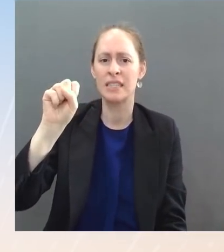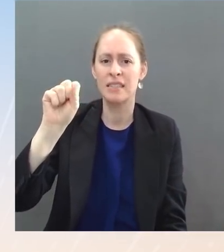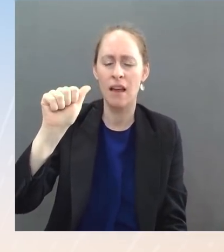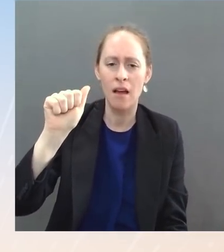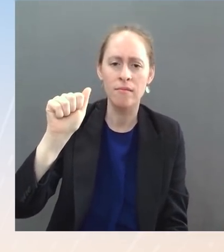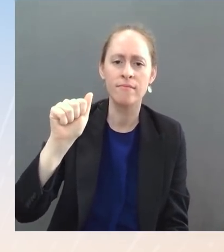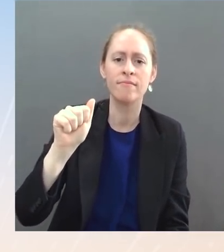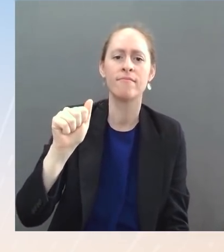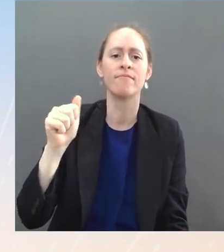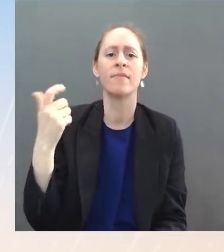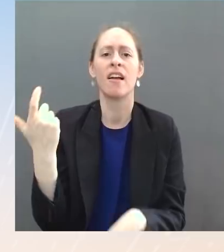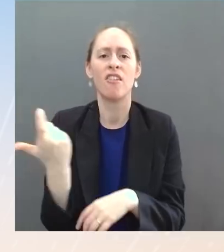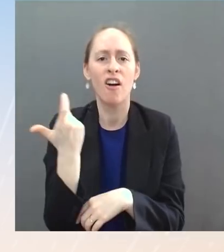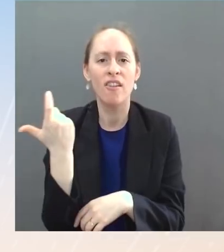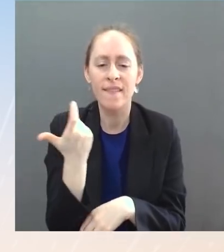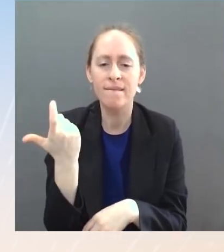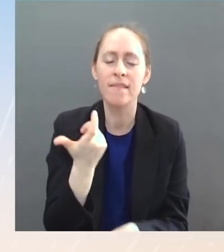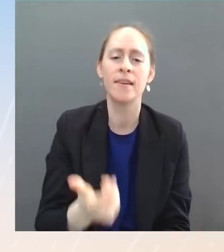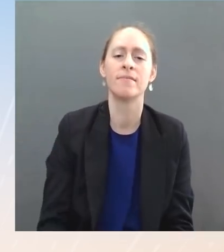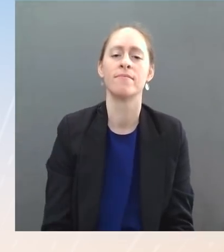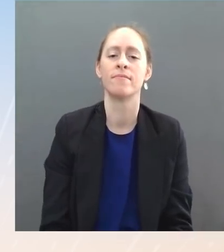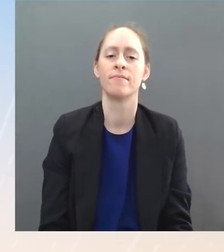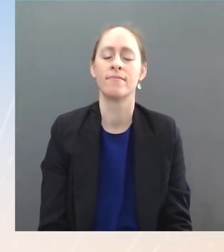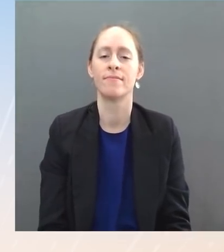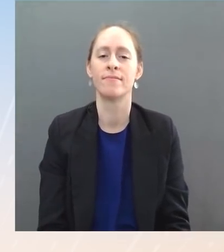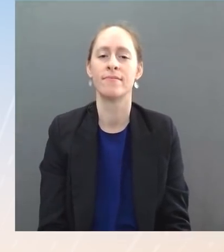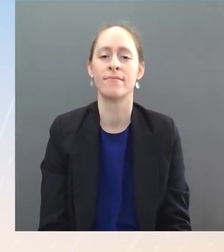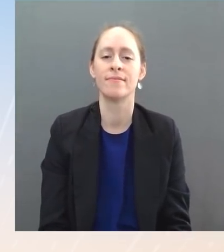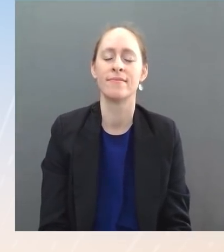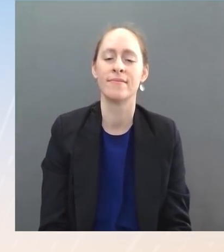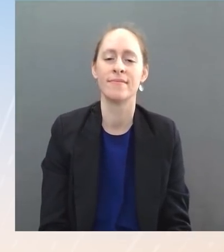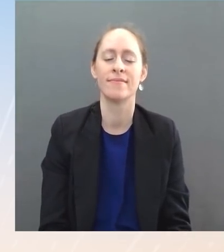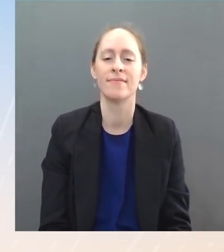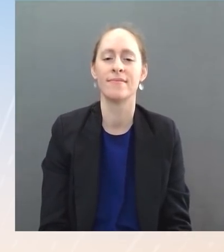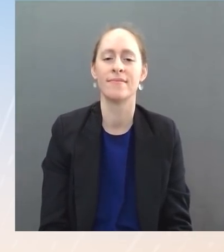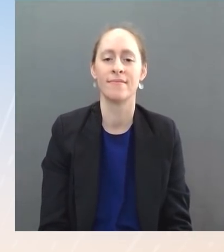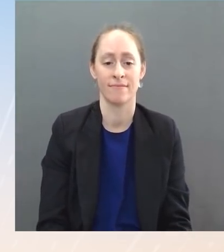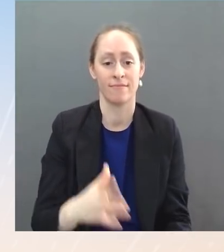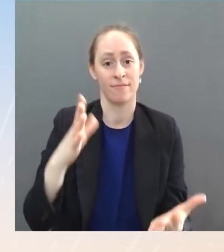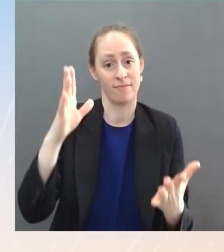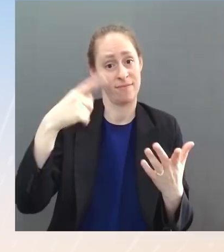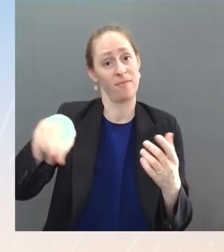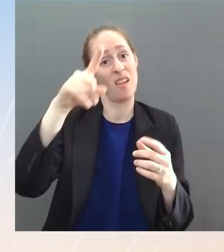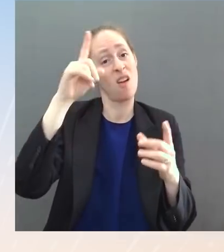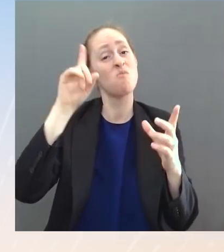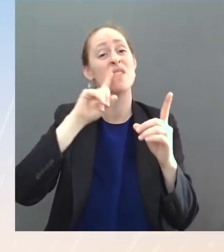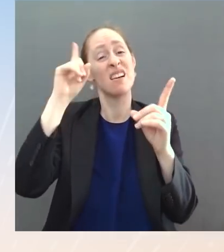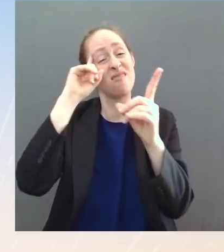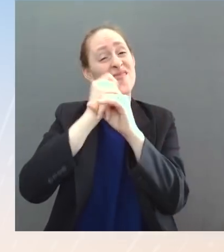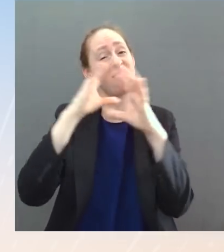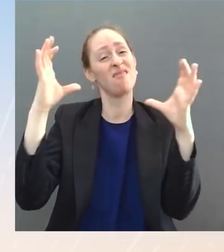is to weaken Ukraine as much as possible. Russia still has forces available to outnumber Ukraine's,